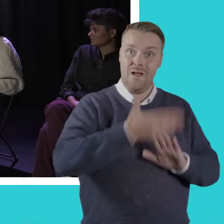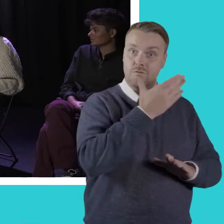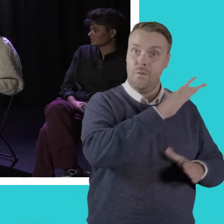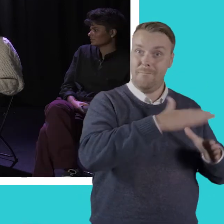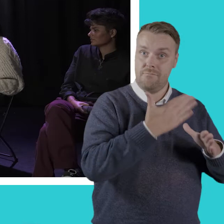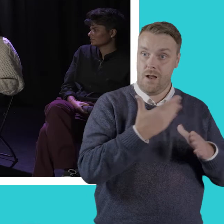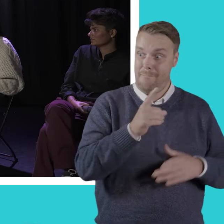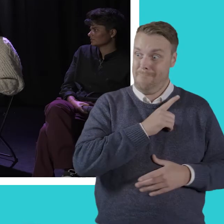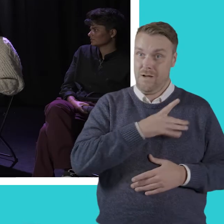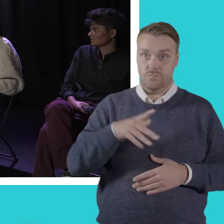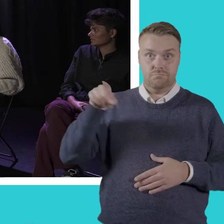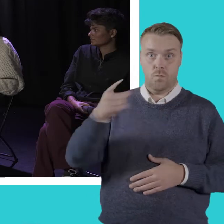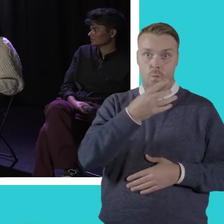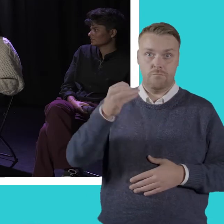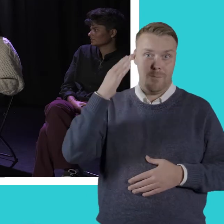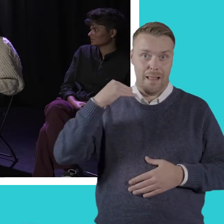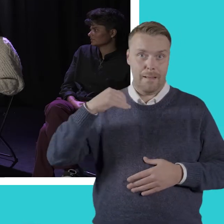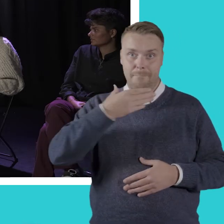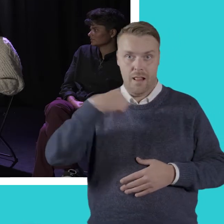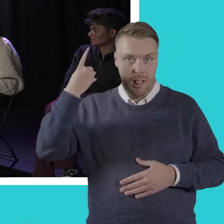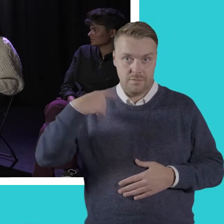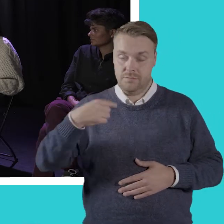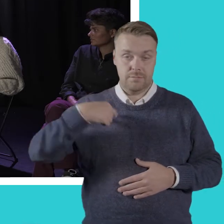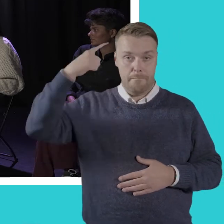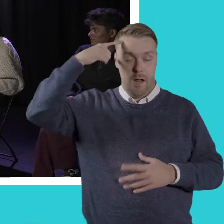to America my mindset shifted. Without that shift I don't know where i'd be today but that's what